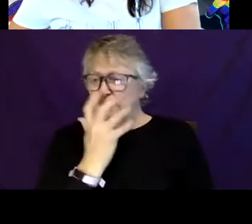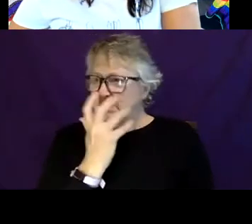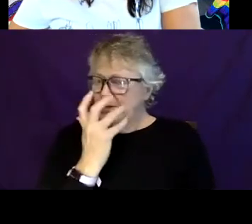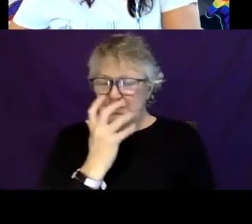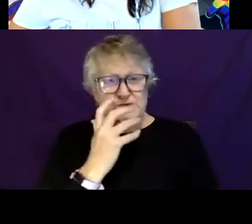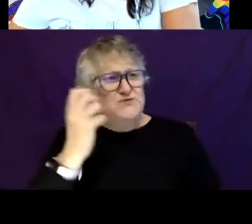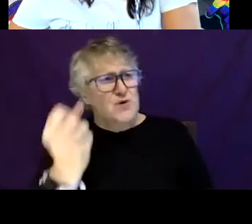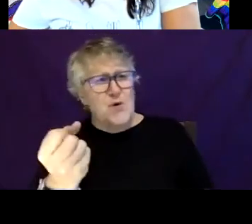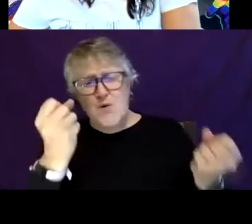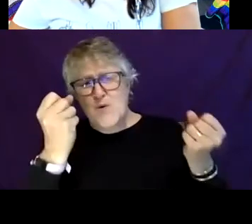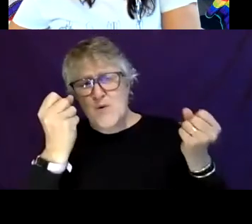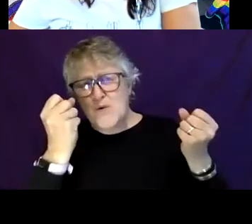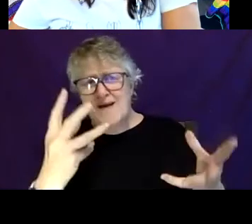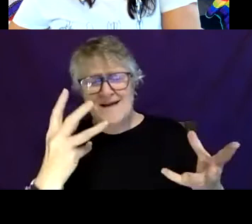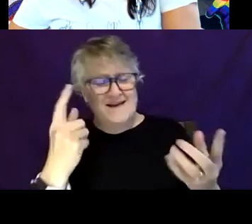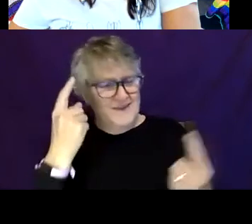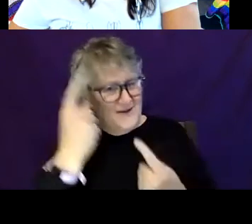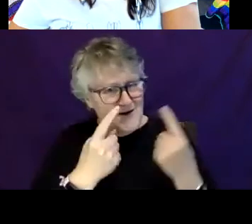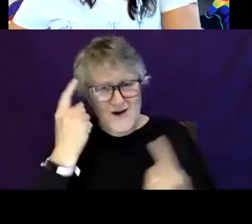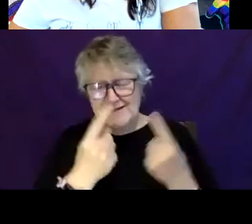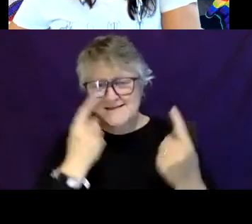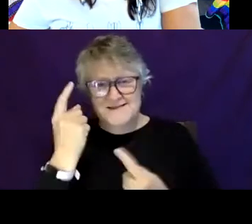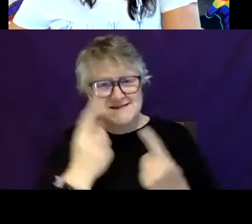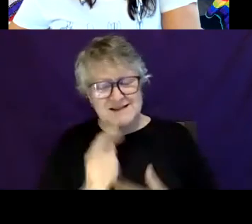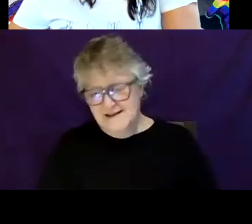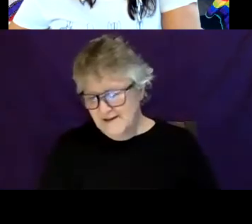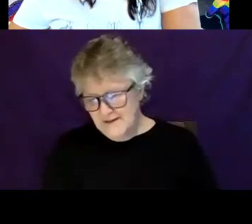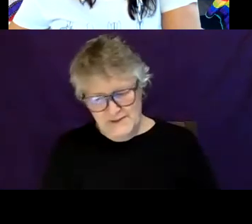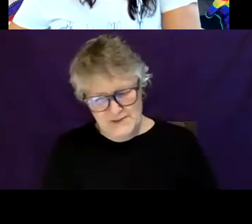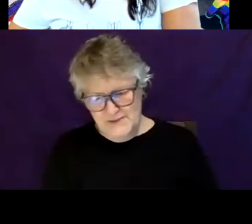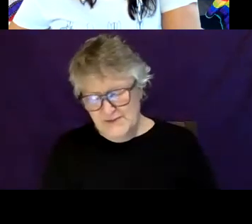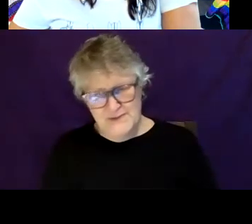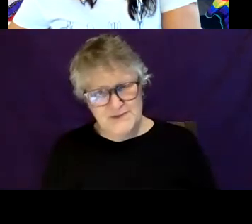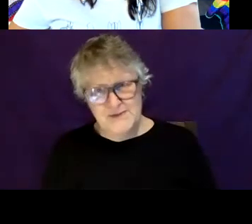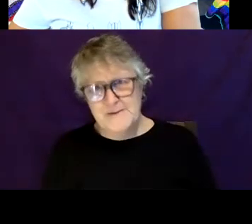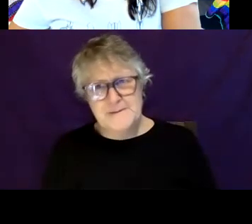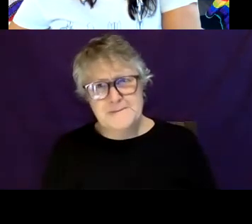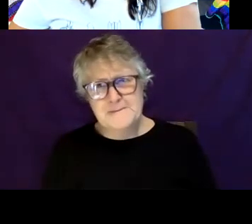well I guess what I am thinking about is